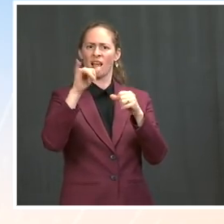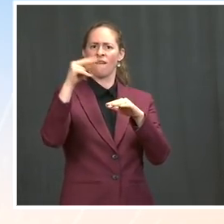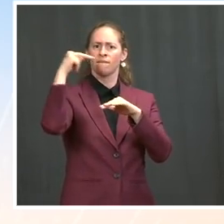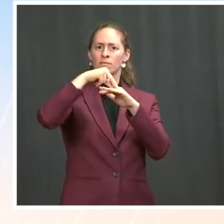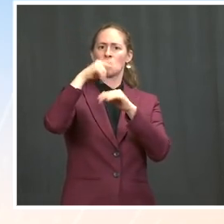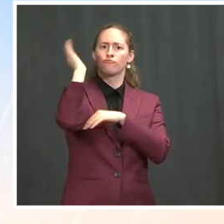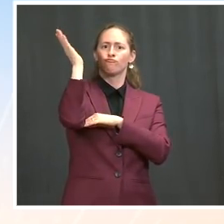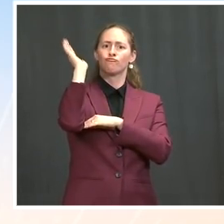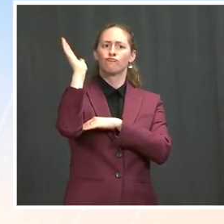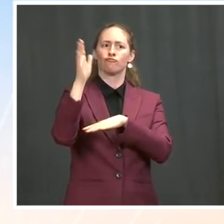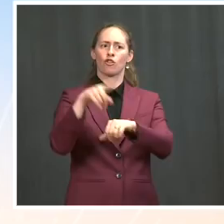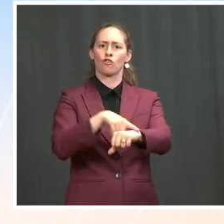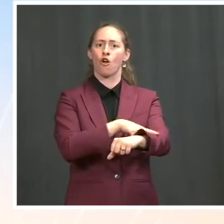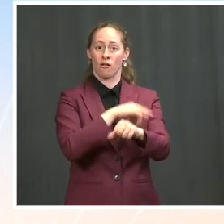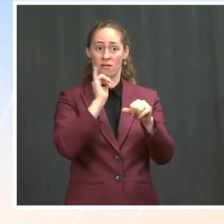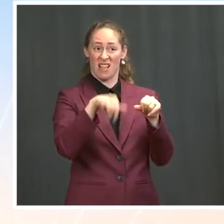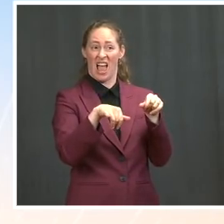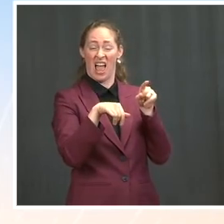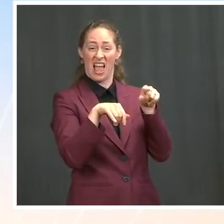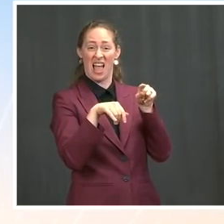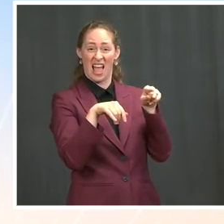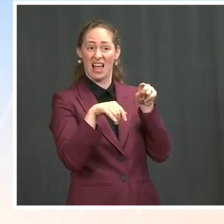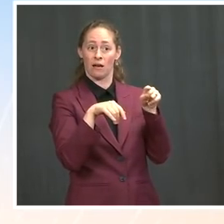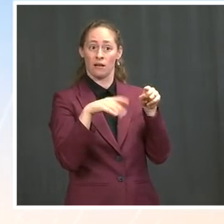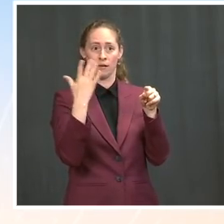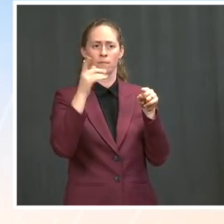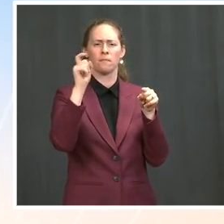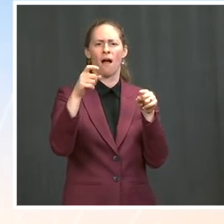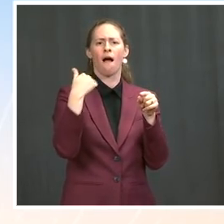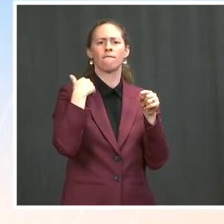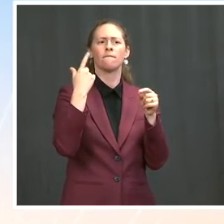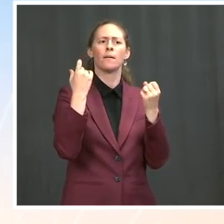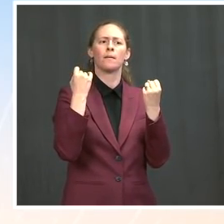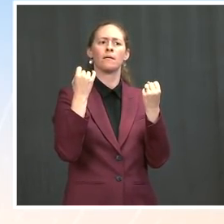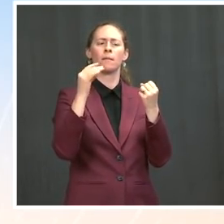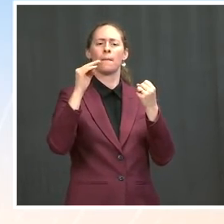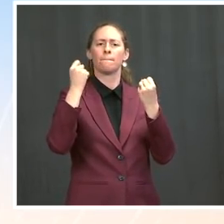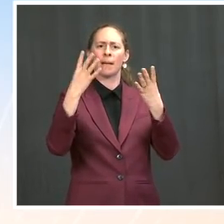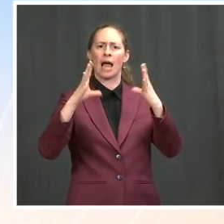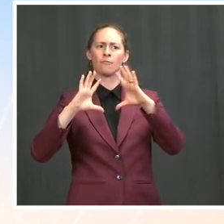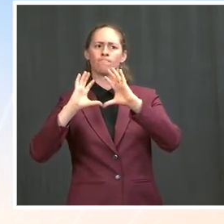It requires a majority of -- it requires 50 Democrats to support changes in the filibuster rules.